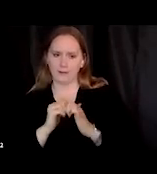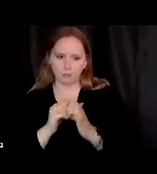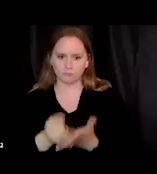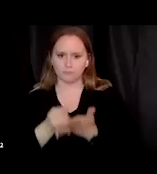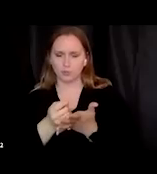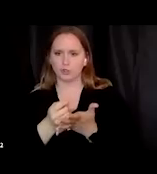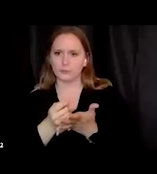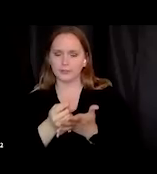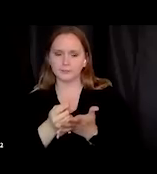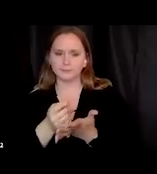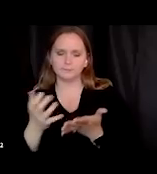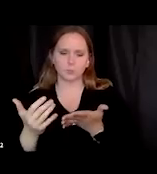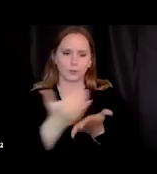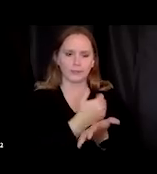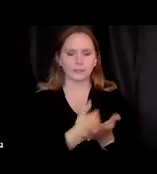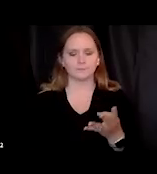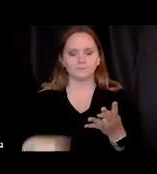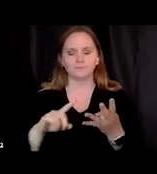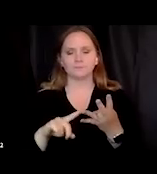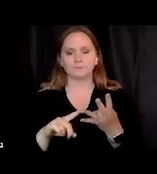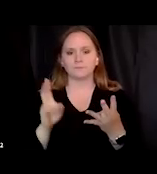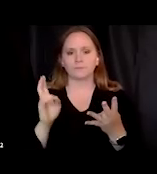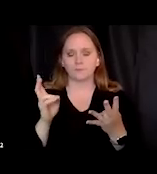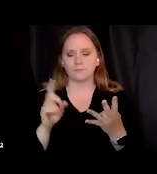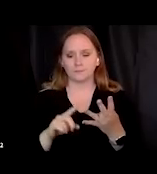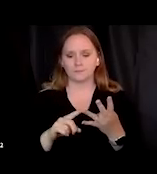The third topic will be discussing an important aspect